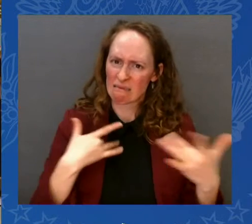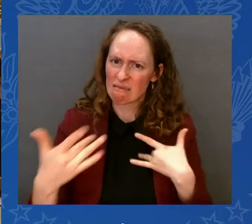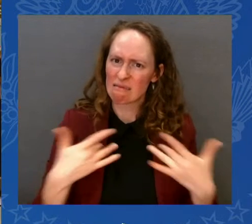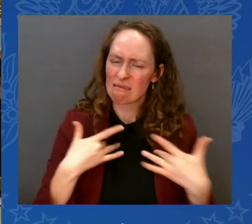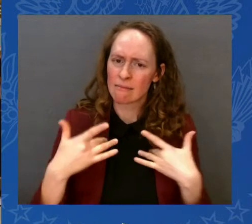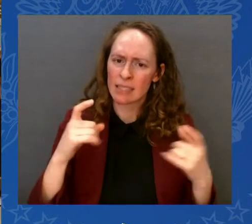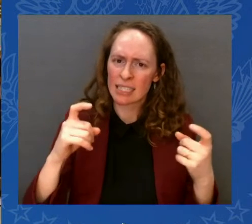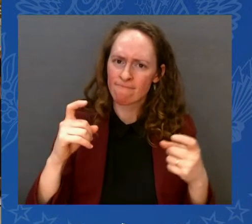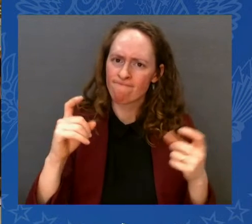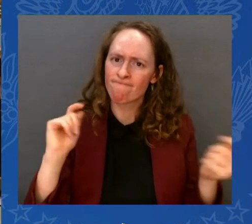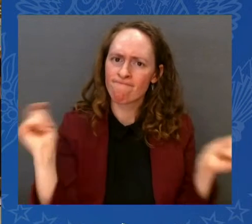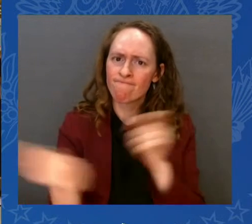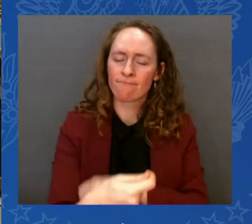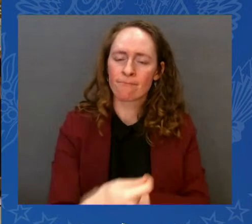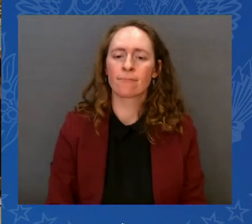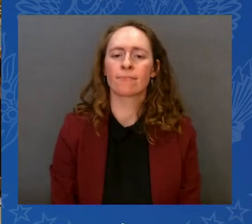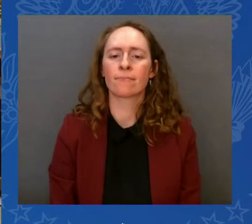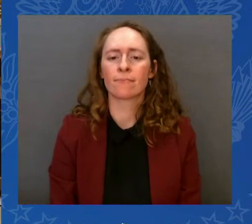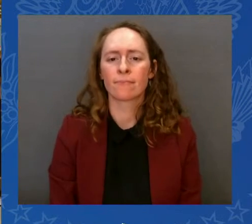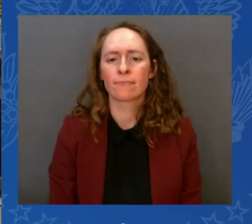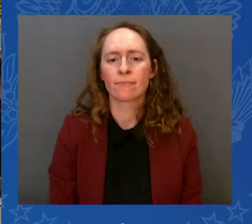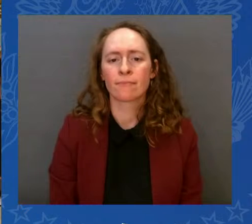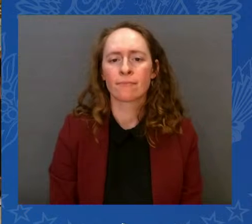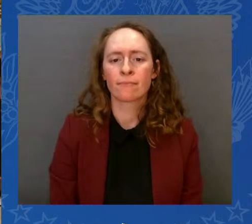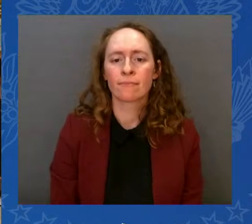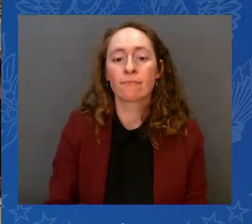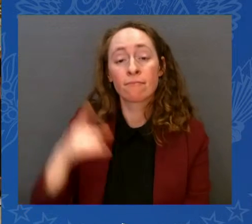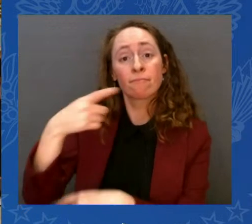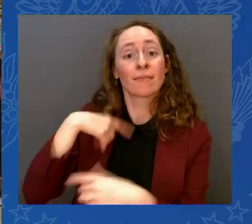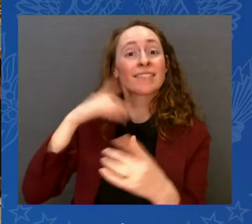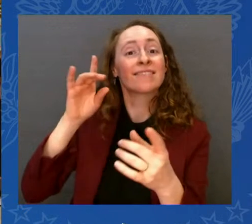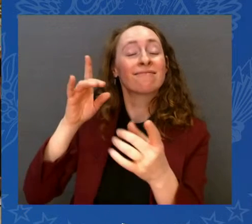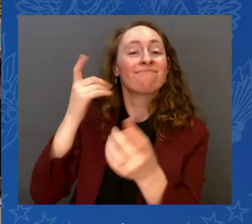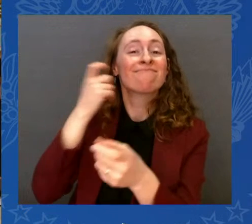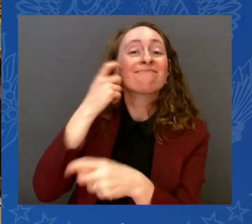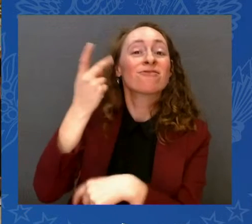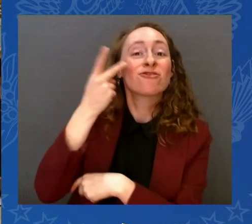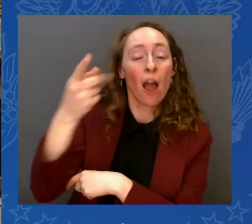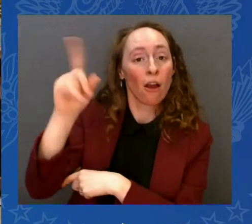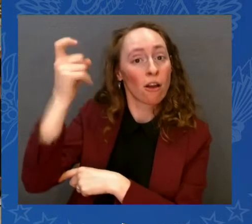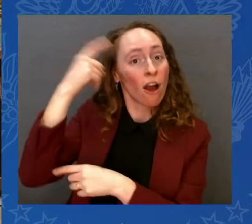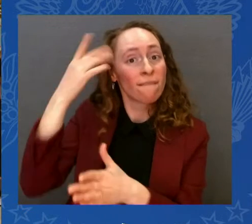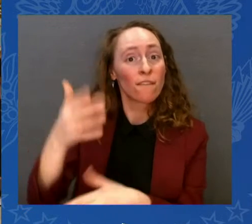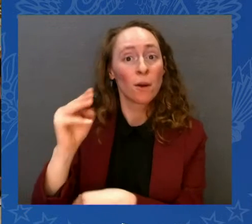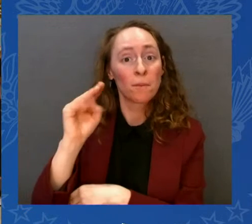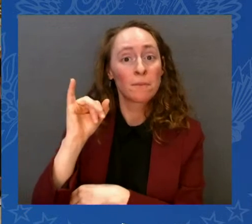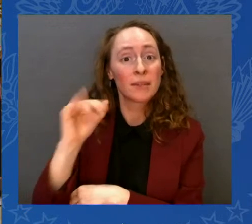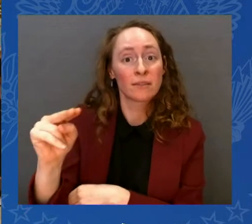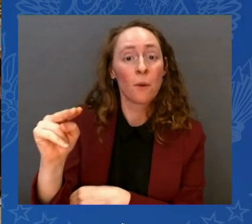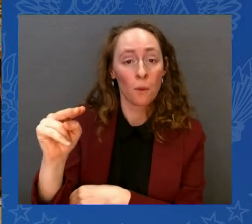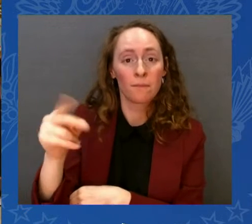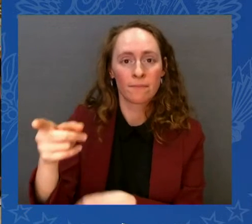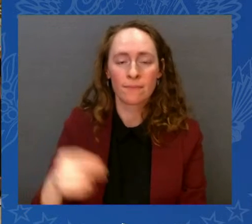Where are you? I talked about you, mentioning that you were here, but your extraordinary leadership as a governor